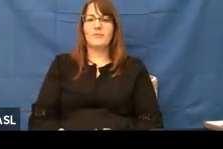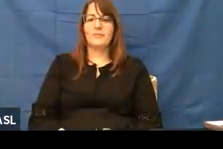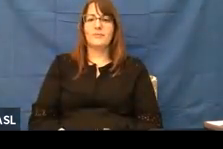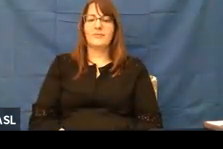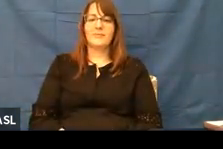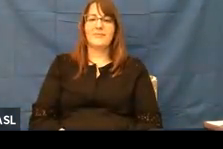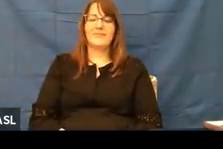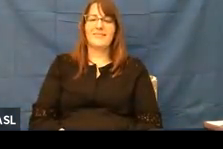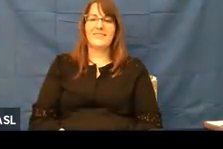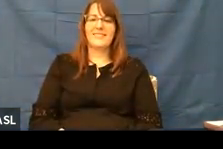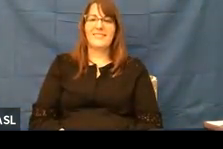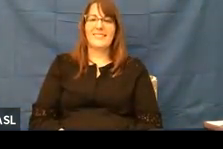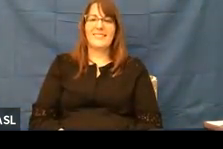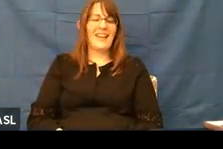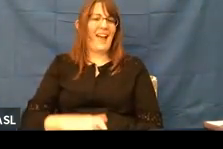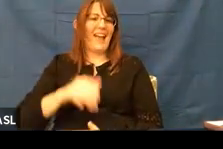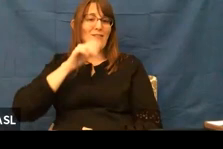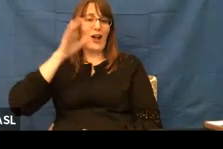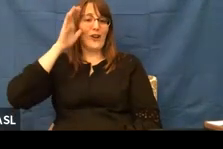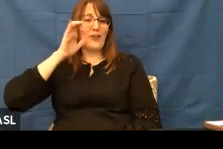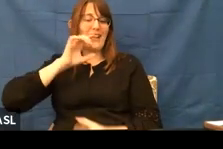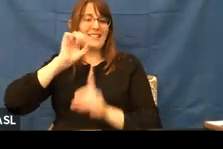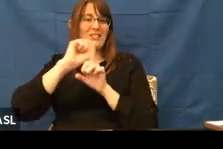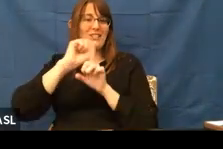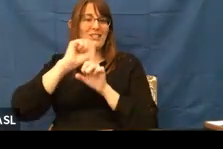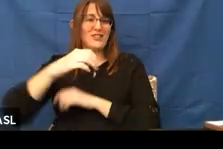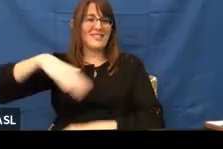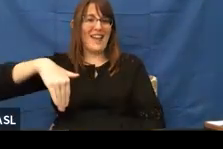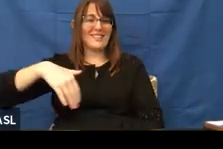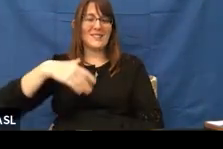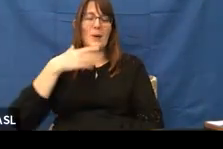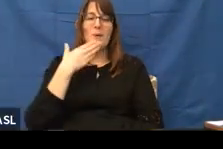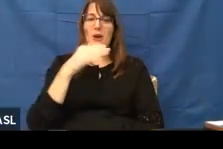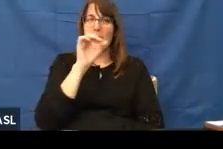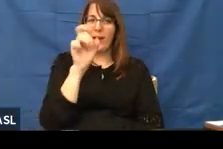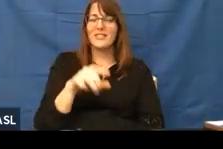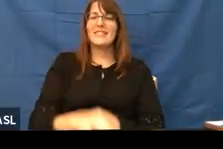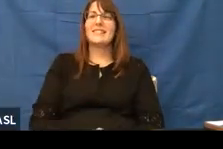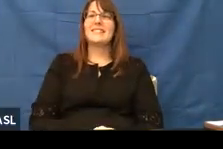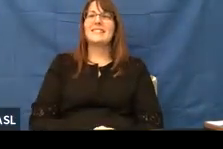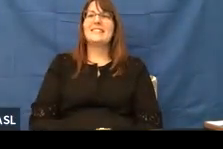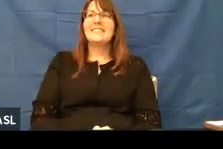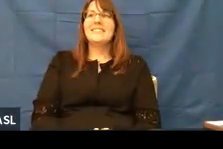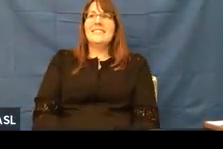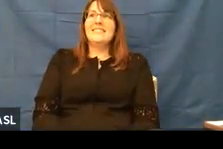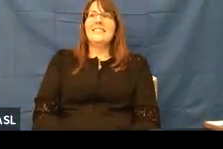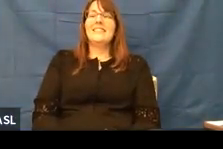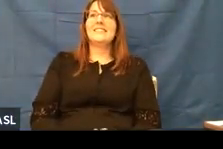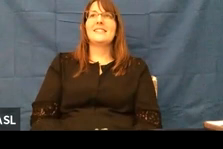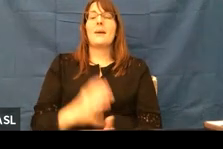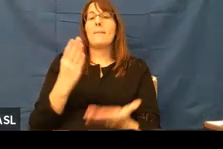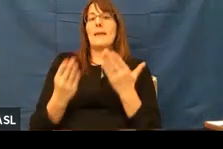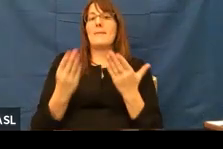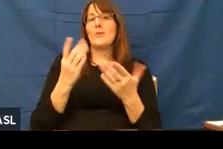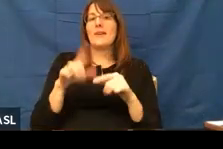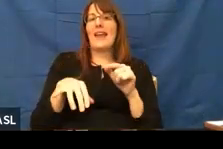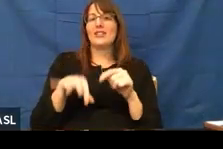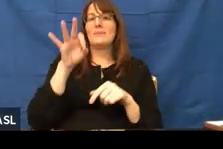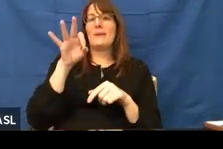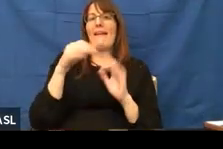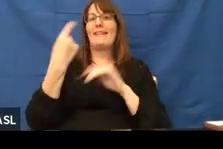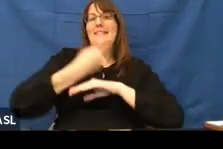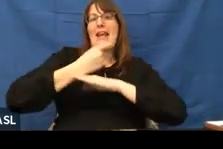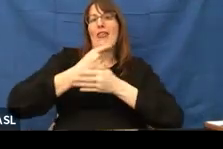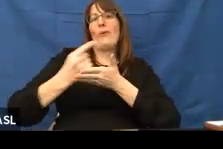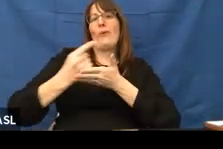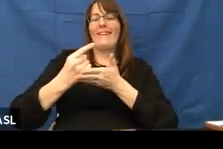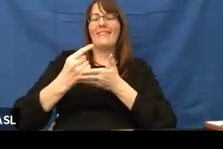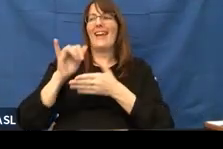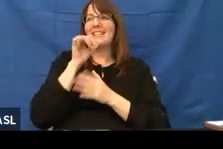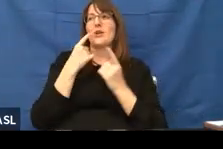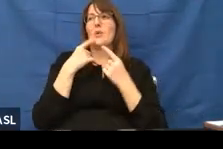Allison Frenzel : Well, I haven't heard of that situation and distance learning yet. So that's a good question. And I mean, maybe you can't just pick a day of the week. So our little example obviously wouldn't work unless you were applying